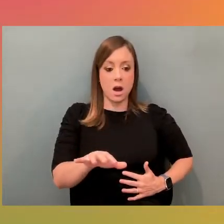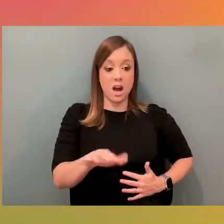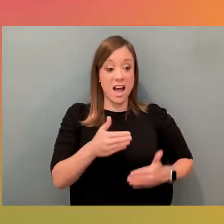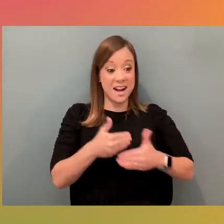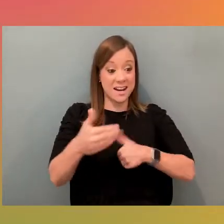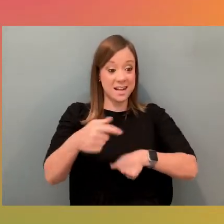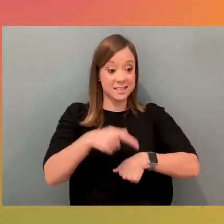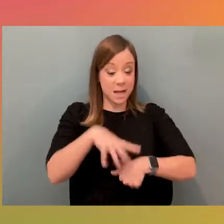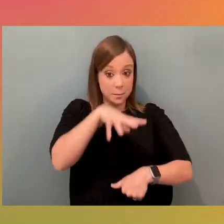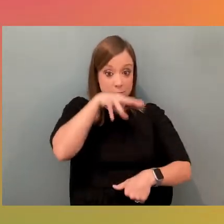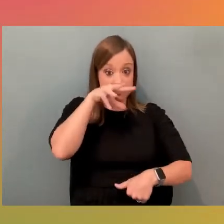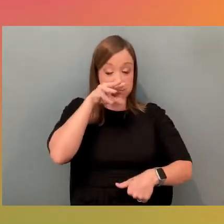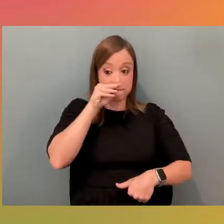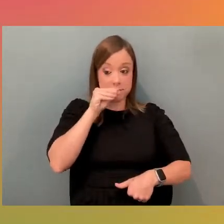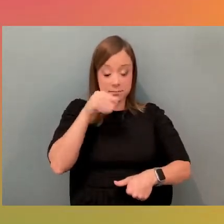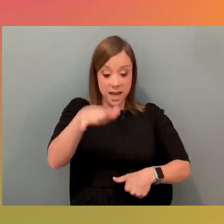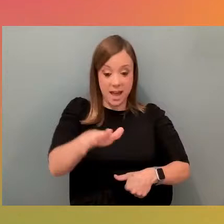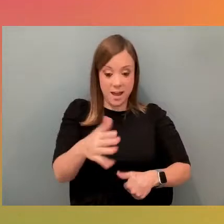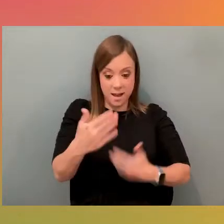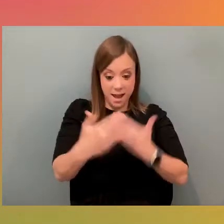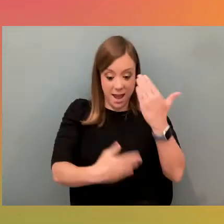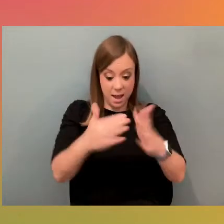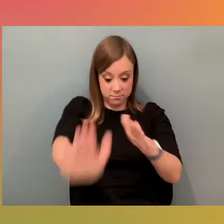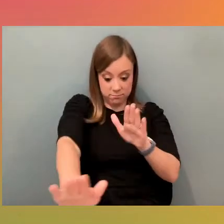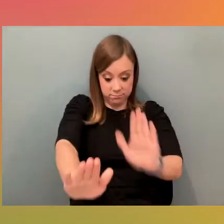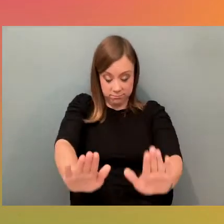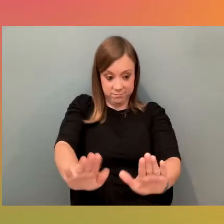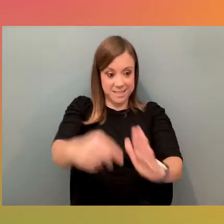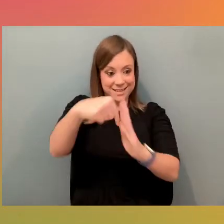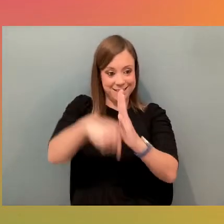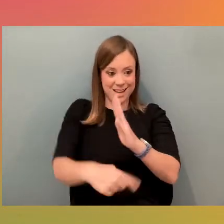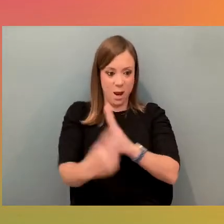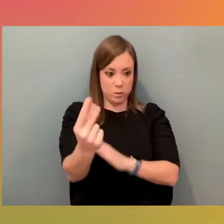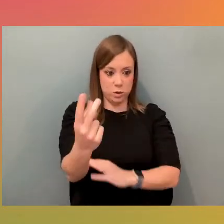TAKE ANOTHER BIG BREATH IN. AND EXHALE OUT. ON YOUR NEXT INHALE, WALK YOUR